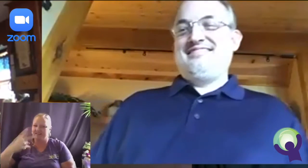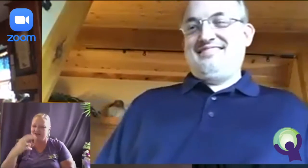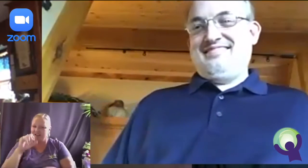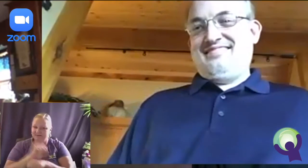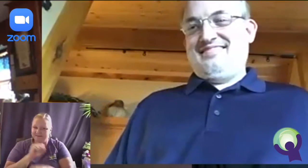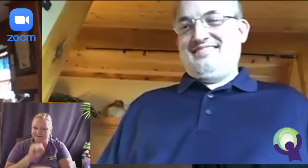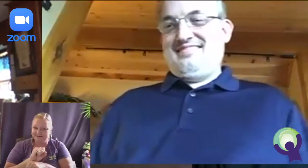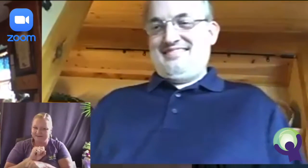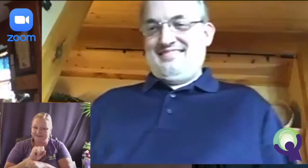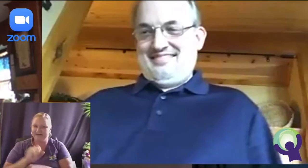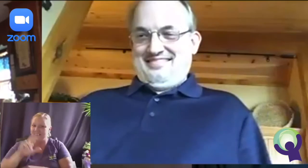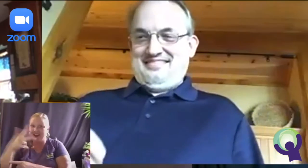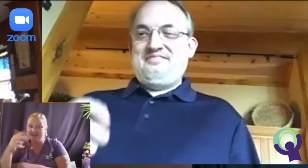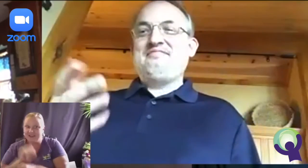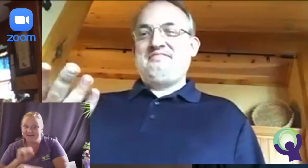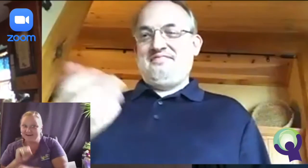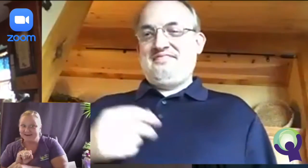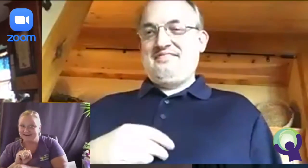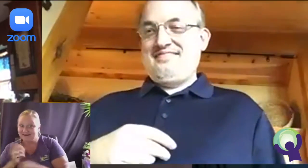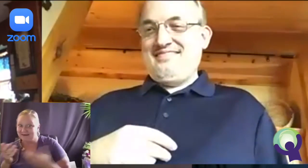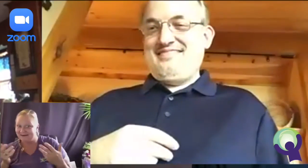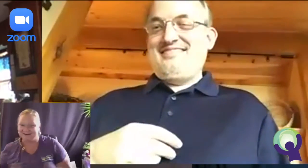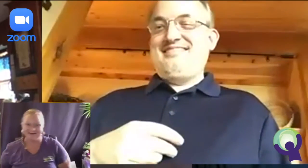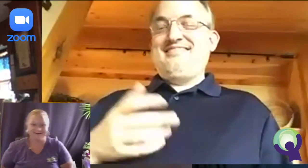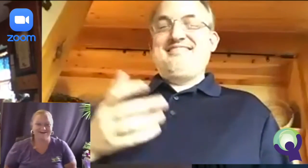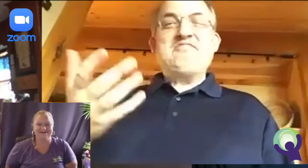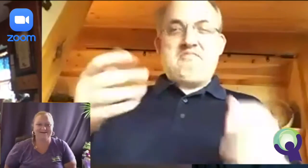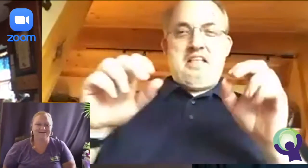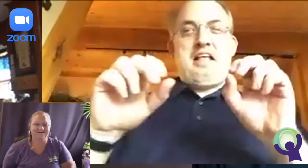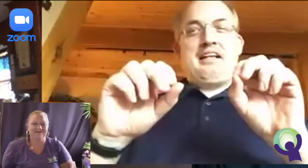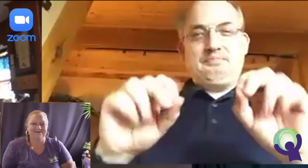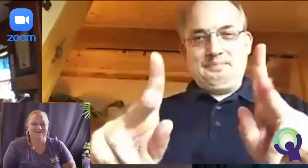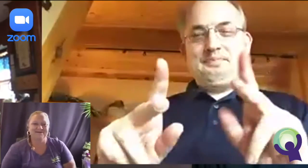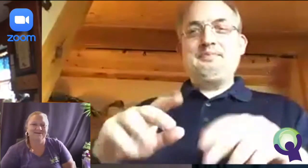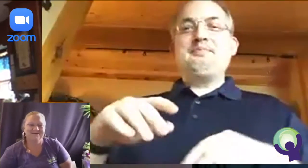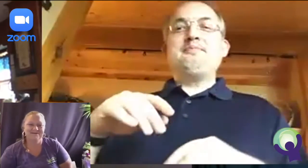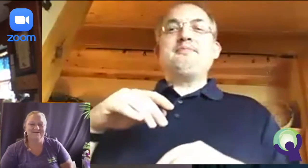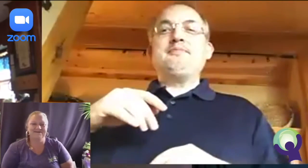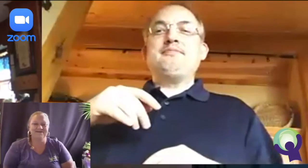do you feel like you have to have a second job to survive? Can you tell us a little more about that?